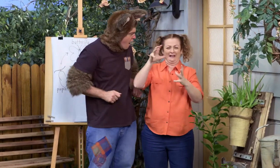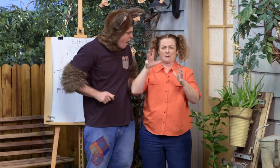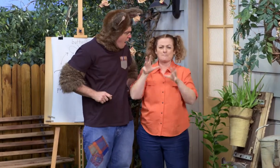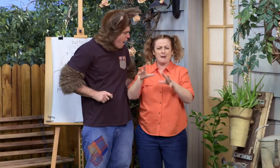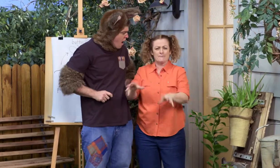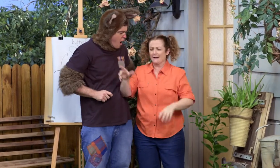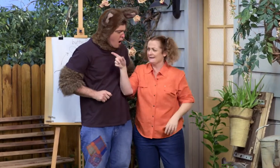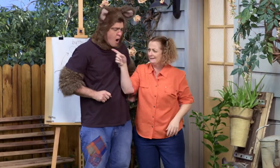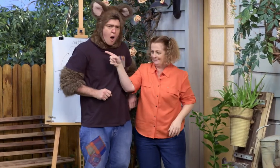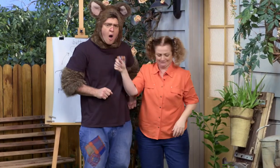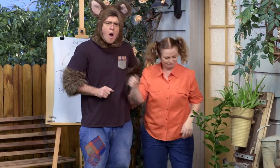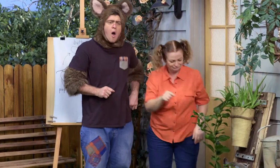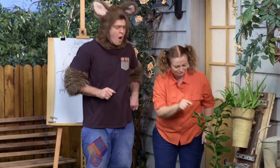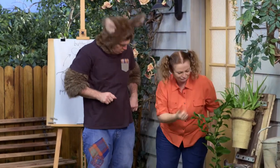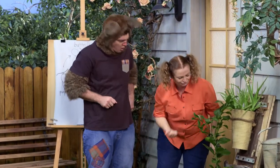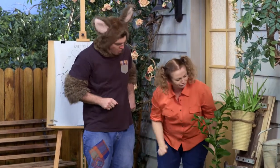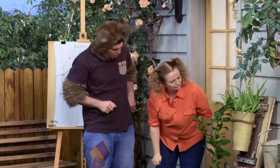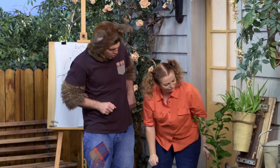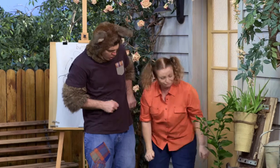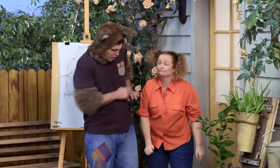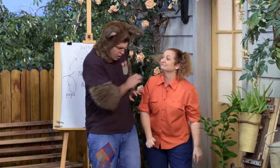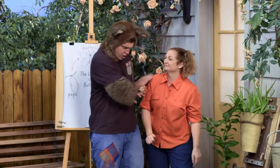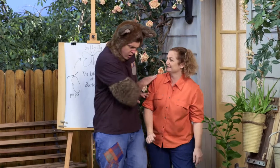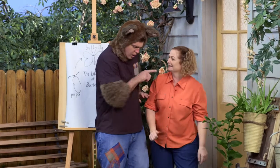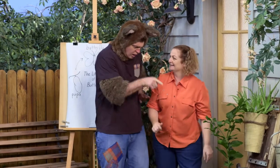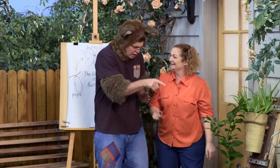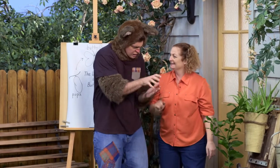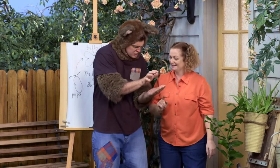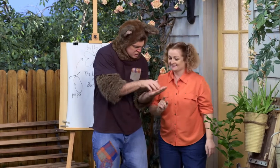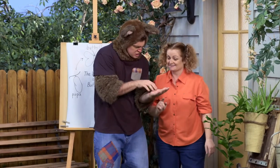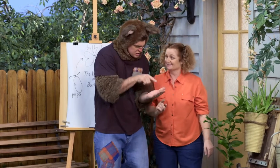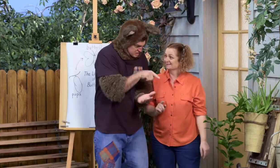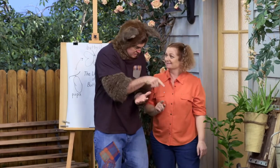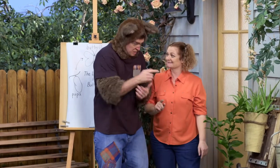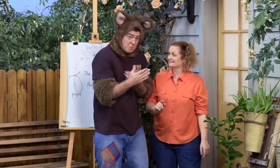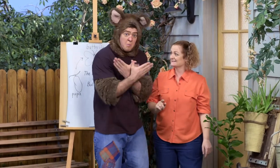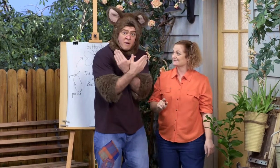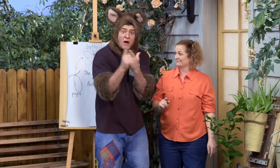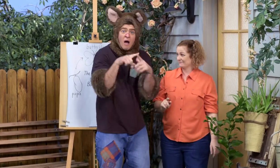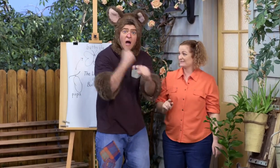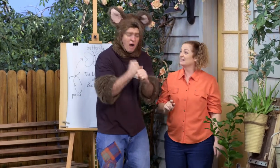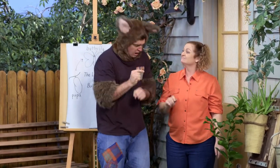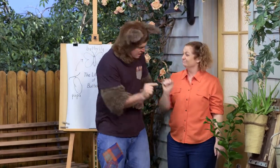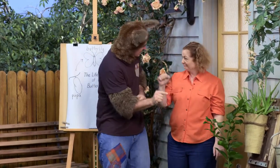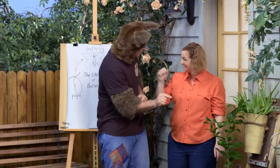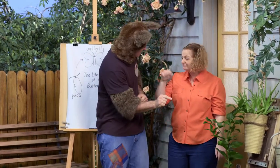The one on your tree is very strange. Oh, OK. Sally, those dots - are they butterfly eggs?